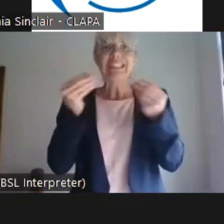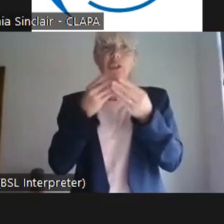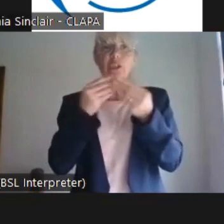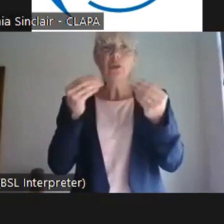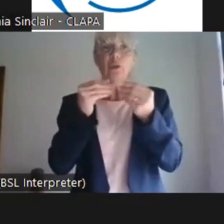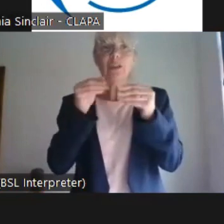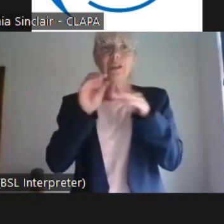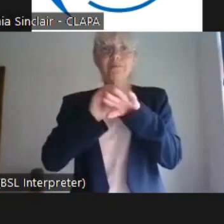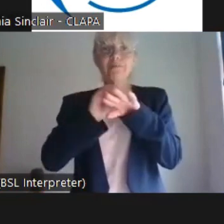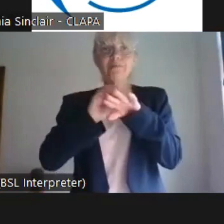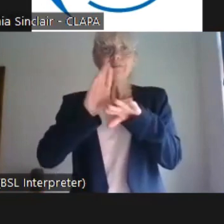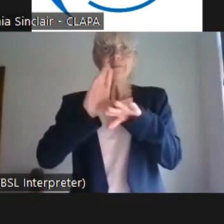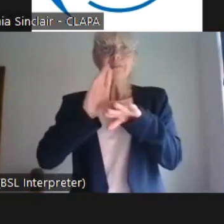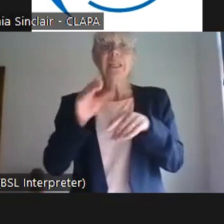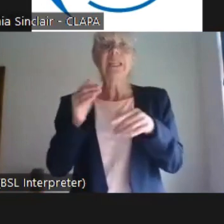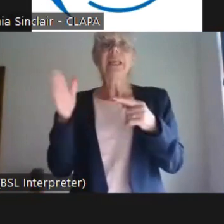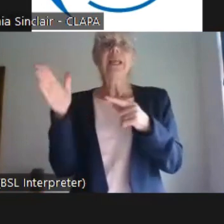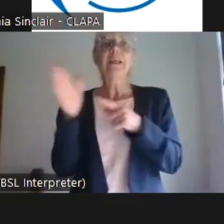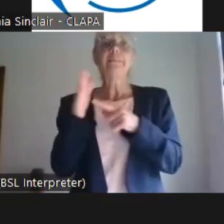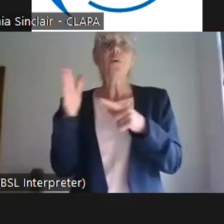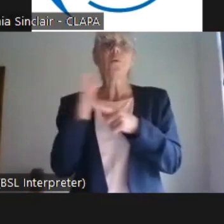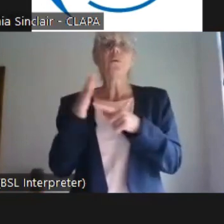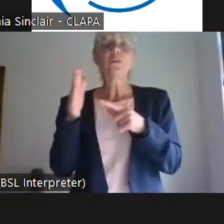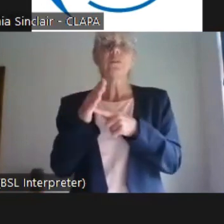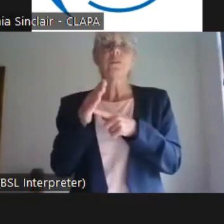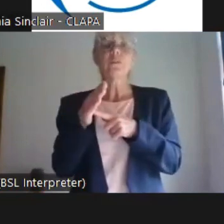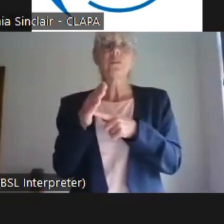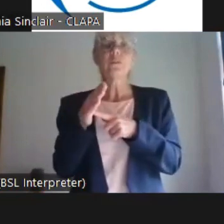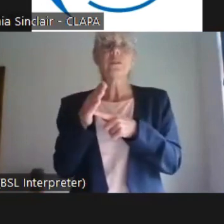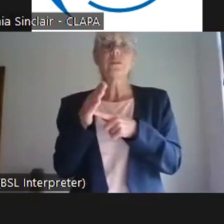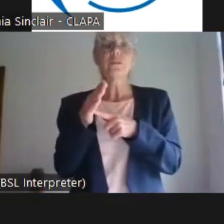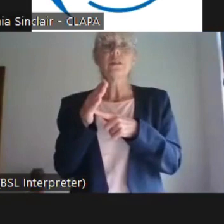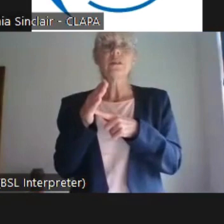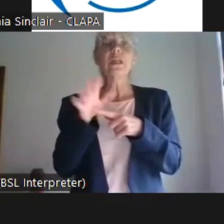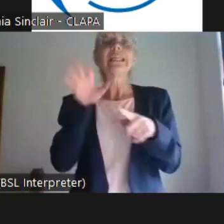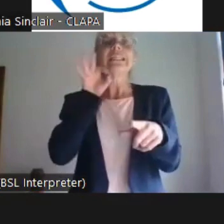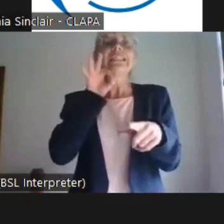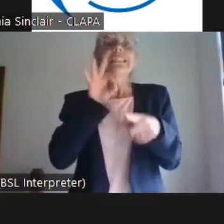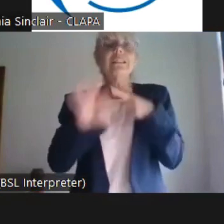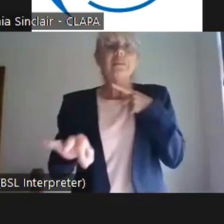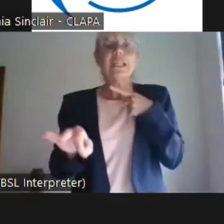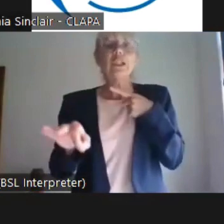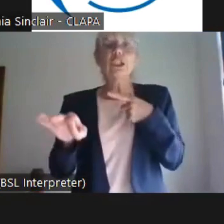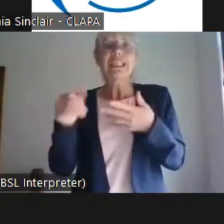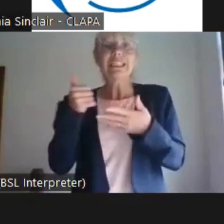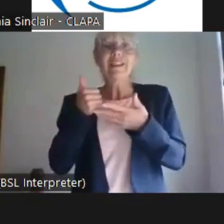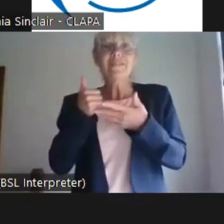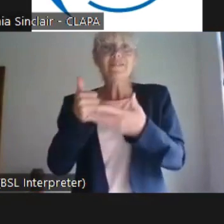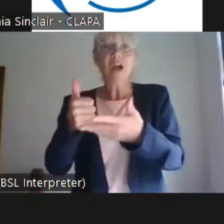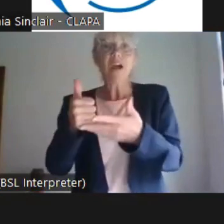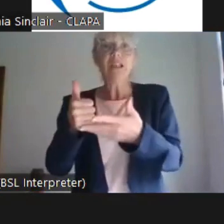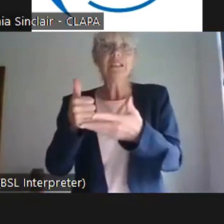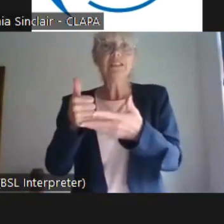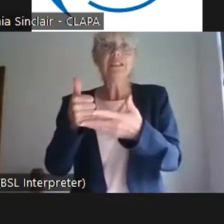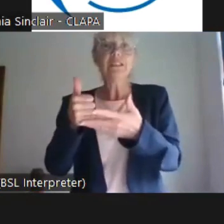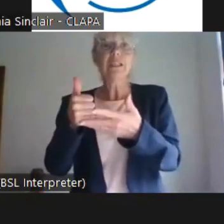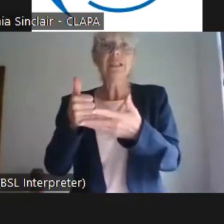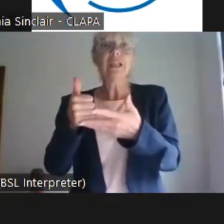really important that specialist advice is sought at the cleft Center prior to